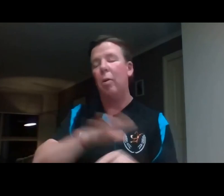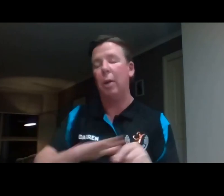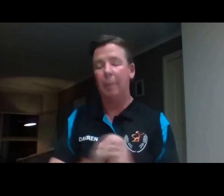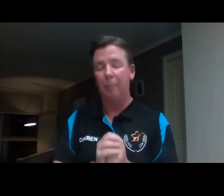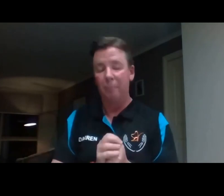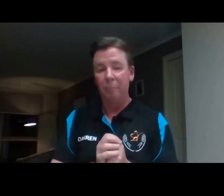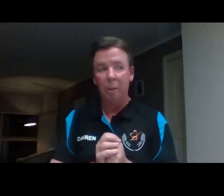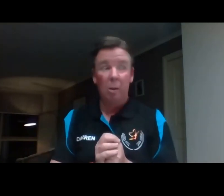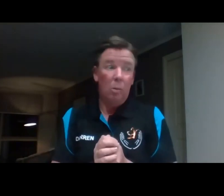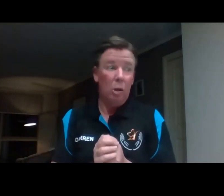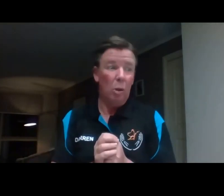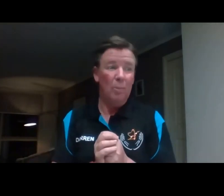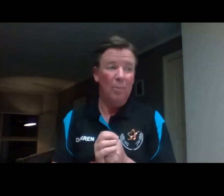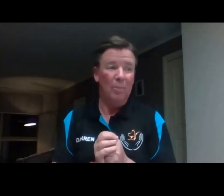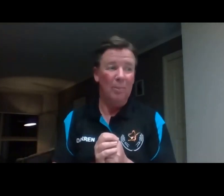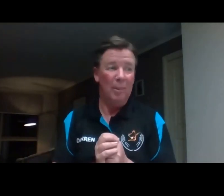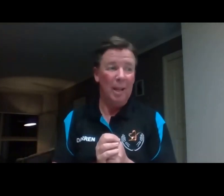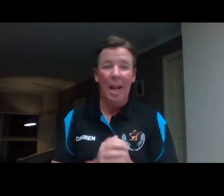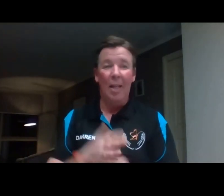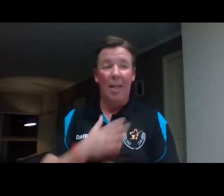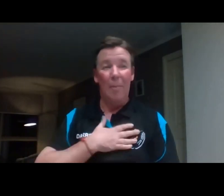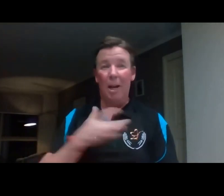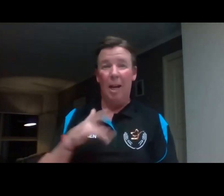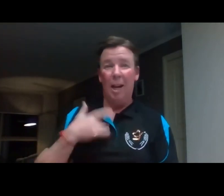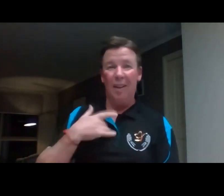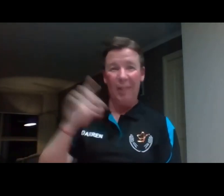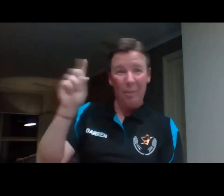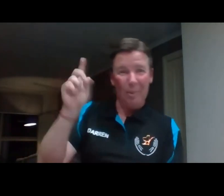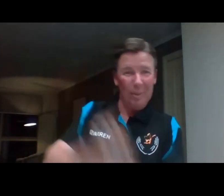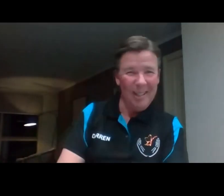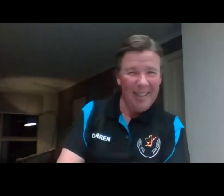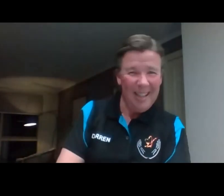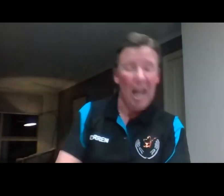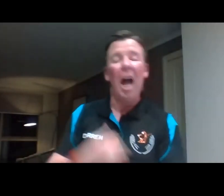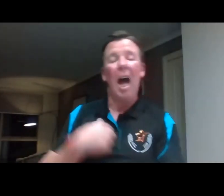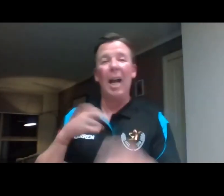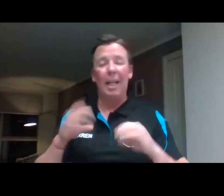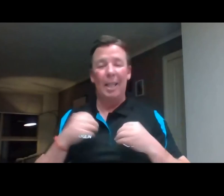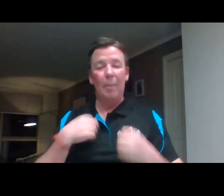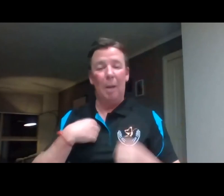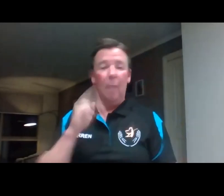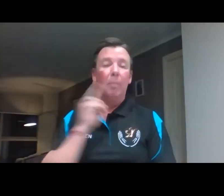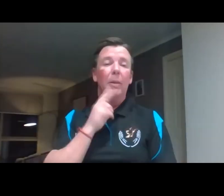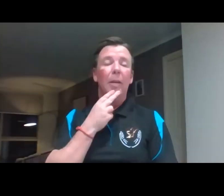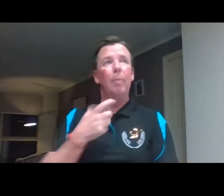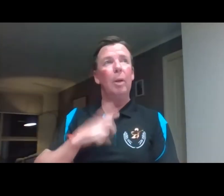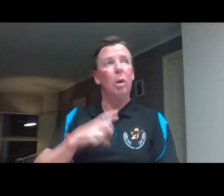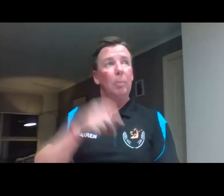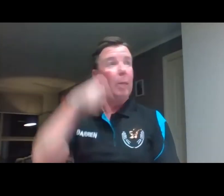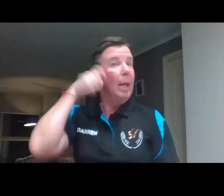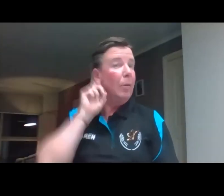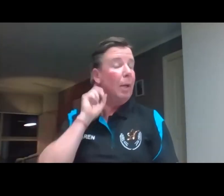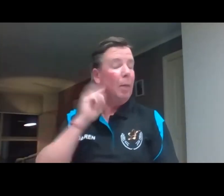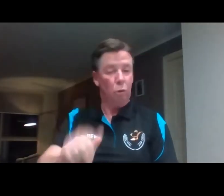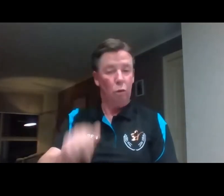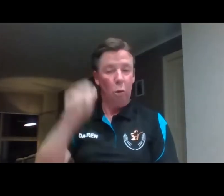Still today we have people learning. So I'm busy with that area. That's my life.